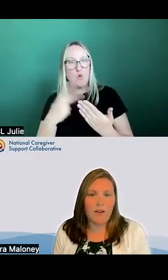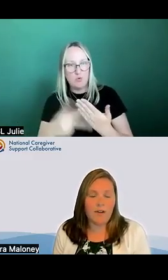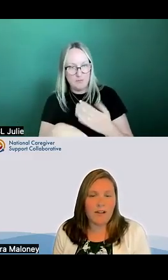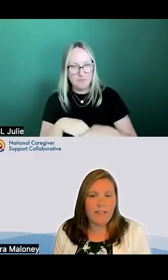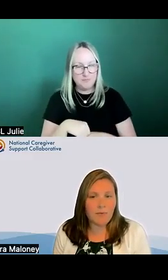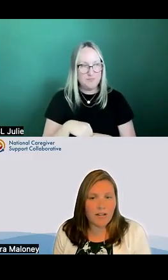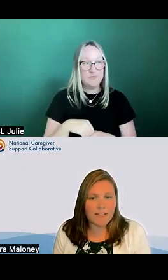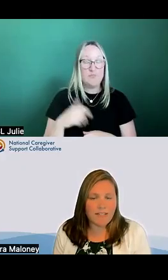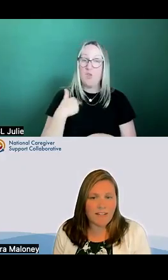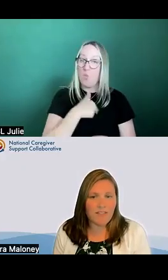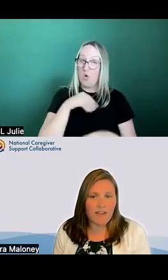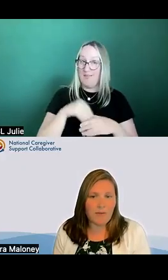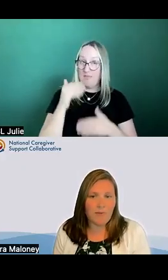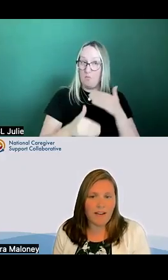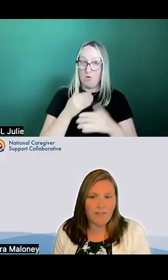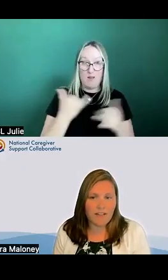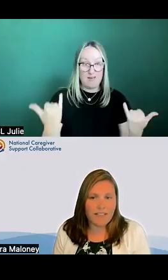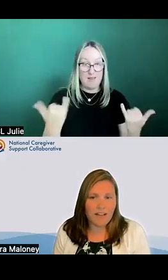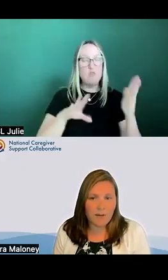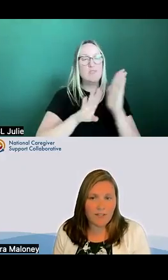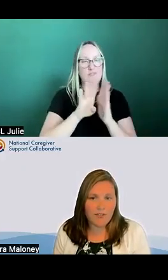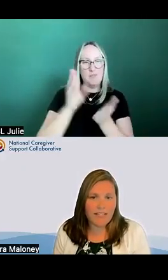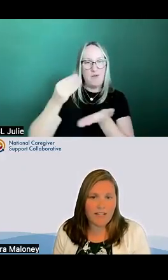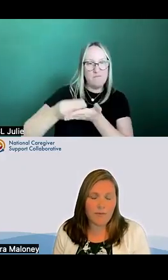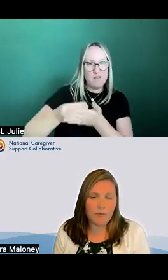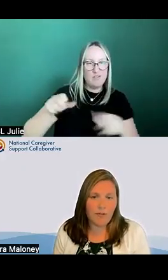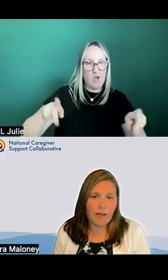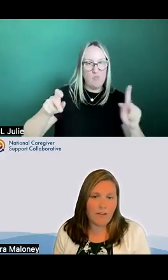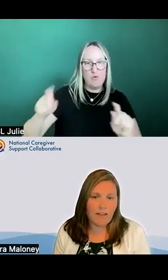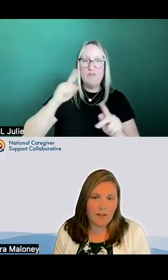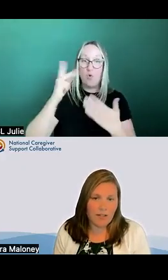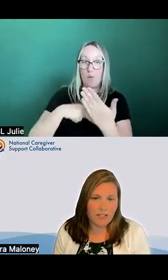We are in the process of developing our funding opportunity for program evaluation